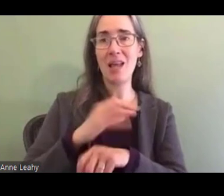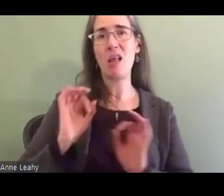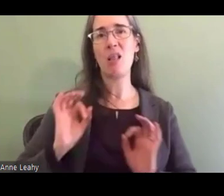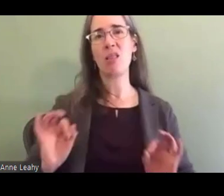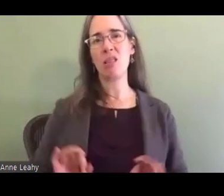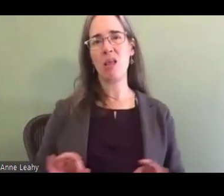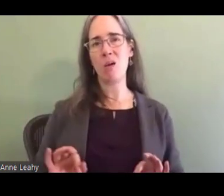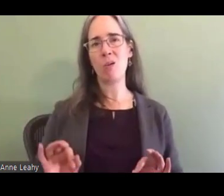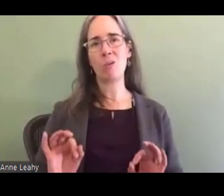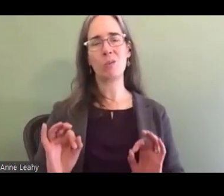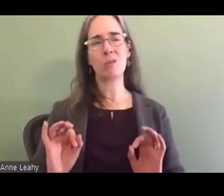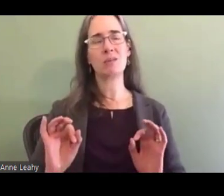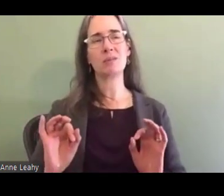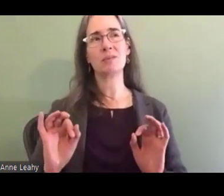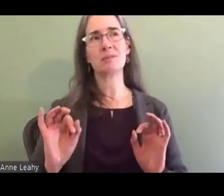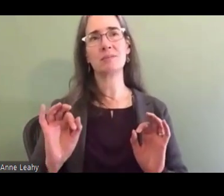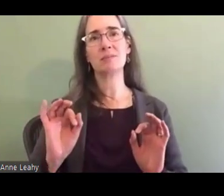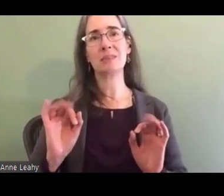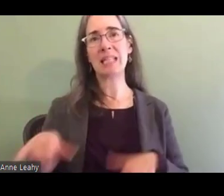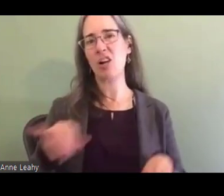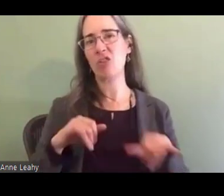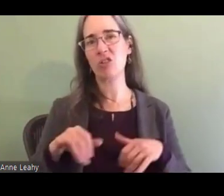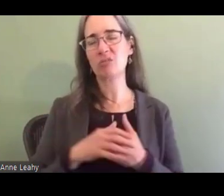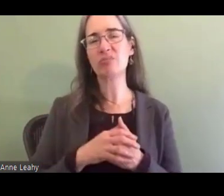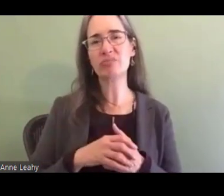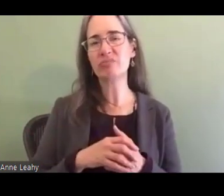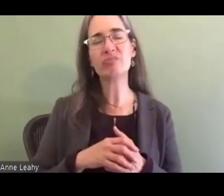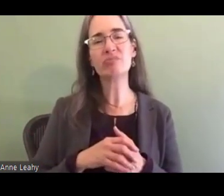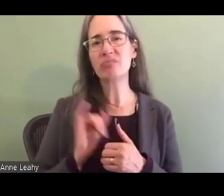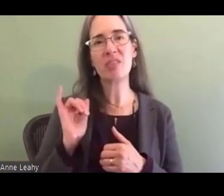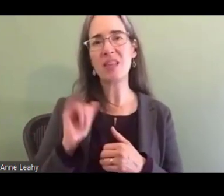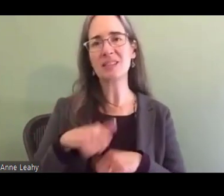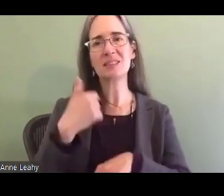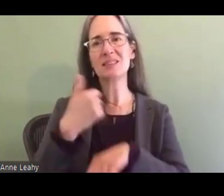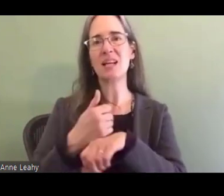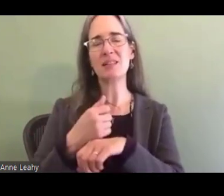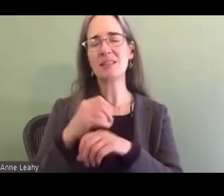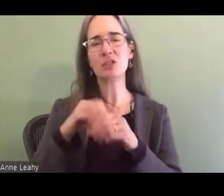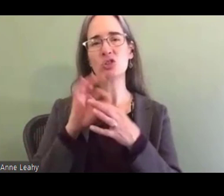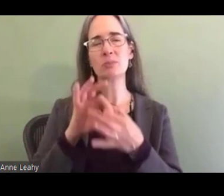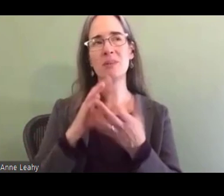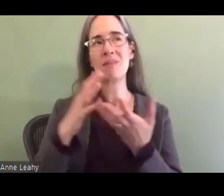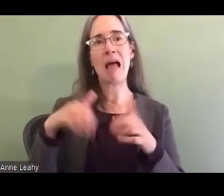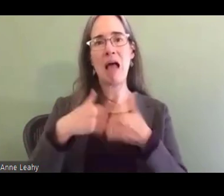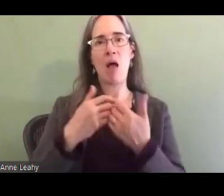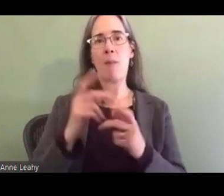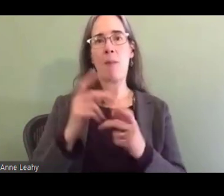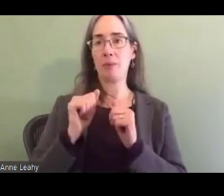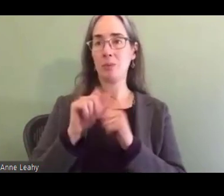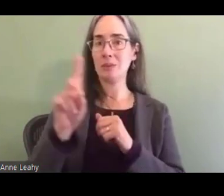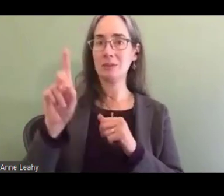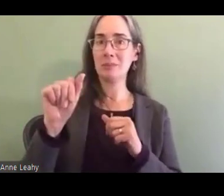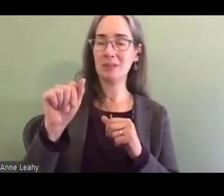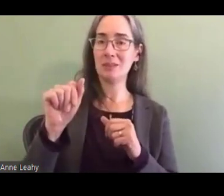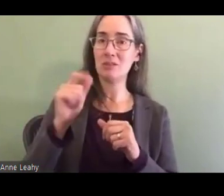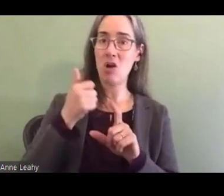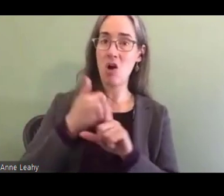and really the low standard that is set in terms of how people with disabilities